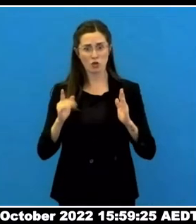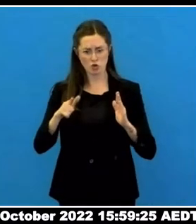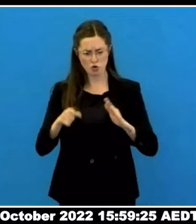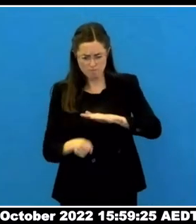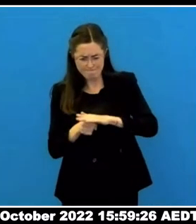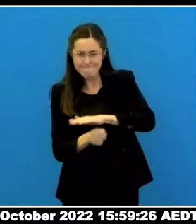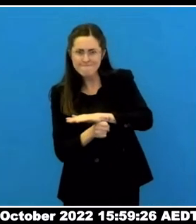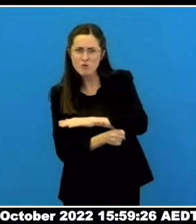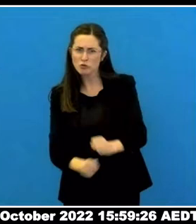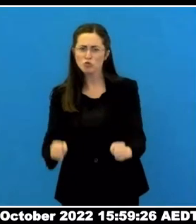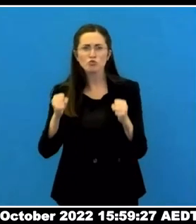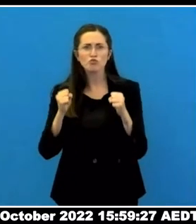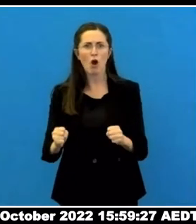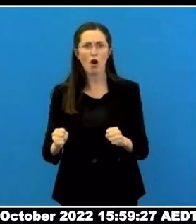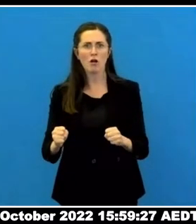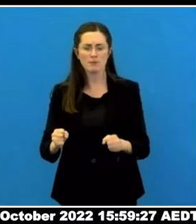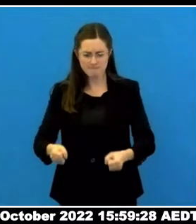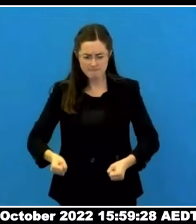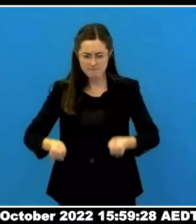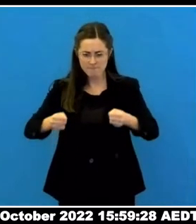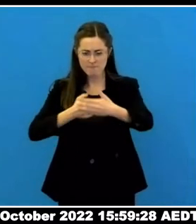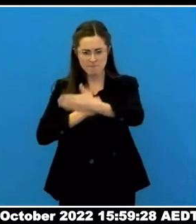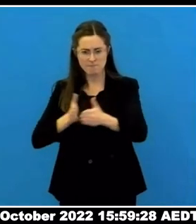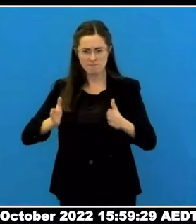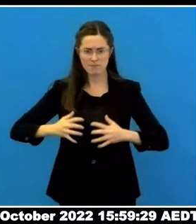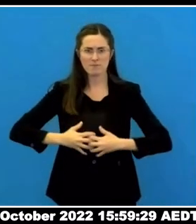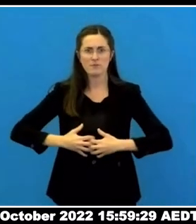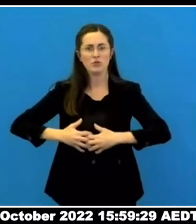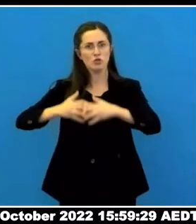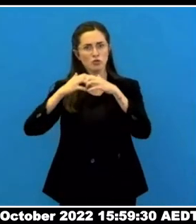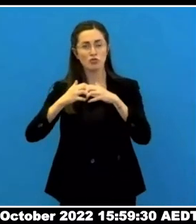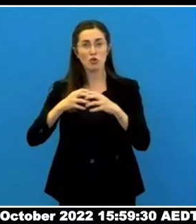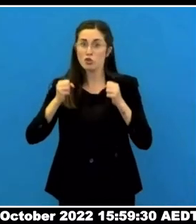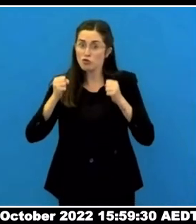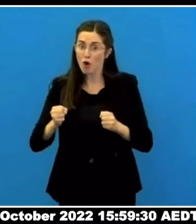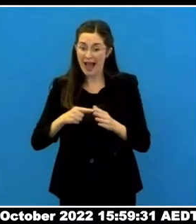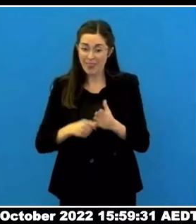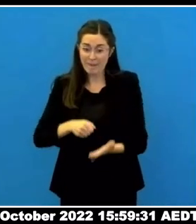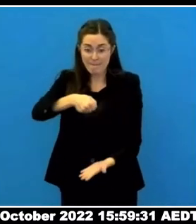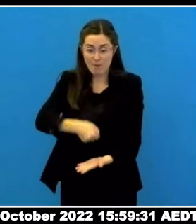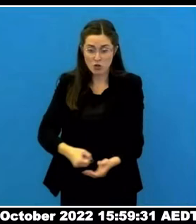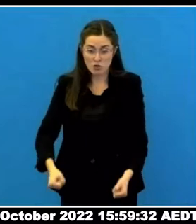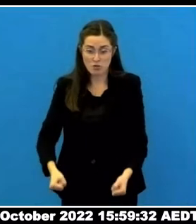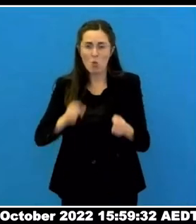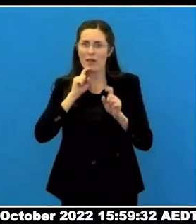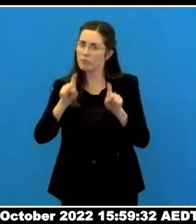and the construction, the structure, if it's strong at the start, it will last for long.